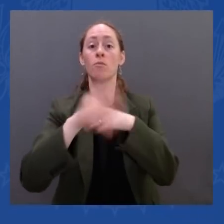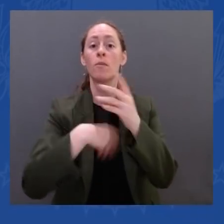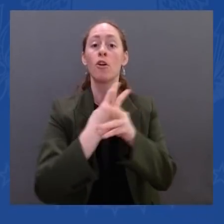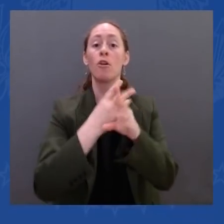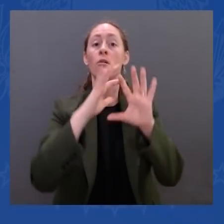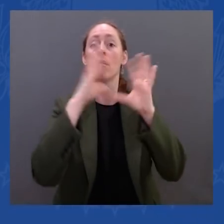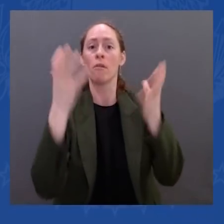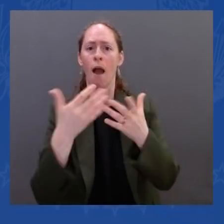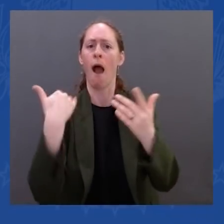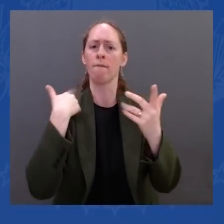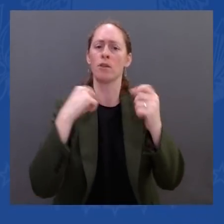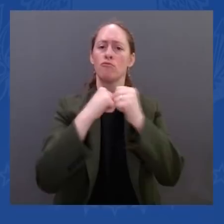with President Biden.